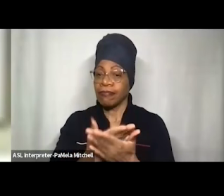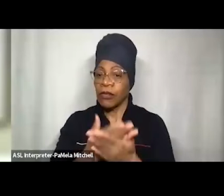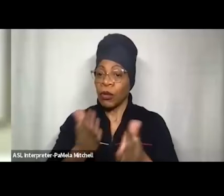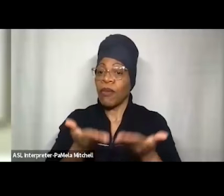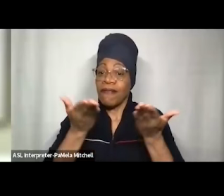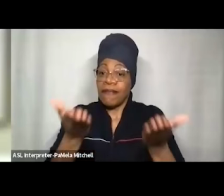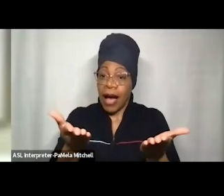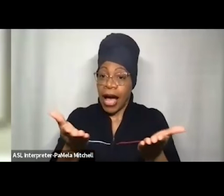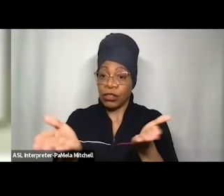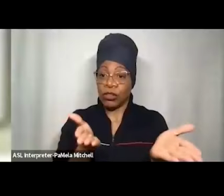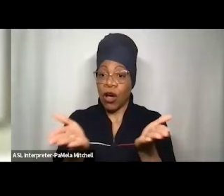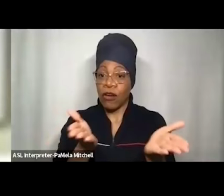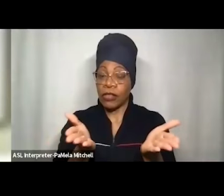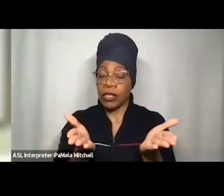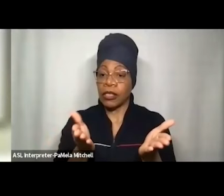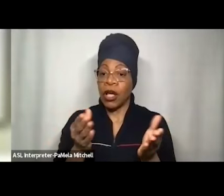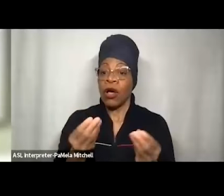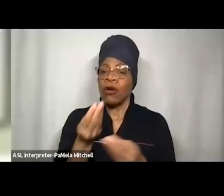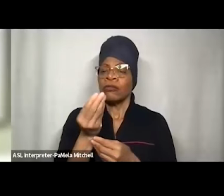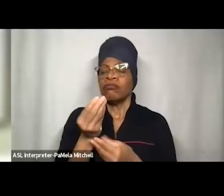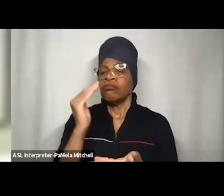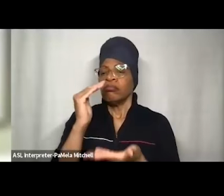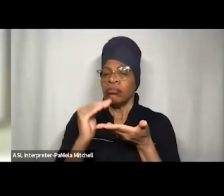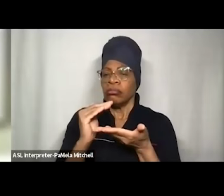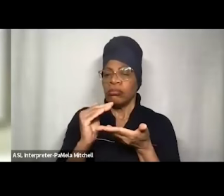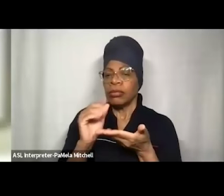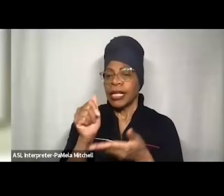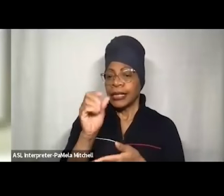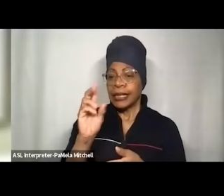that fewer than 10% of these individuals